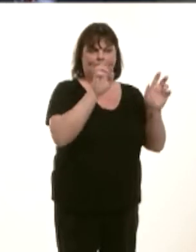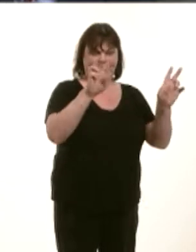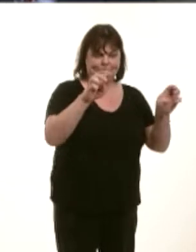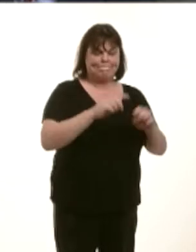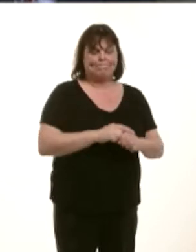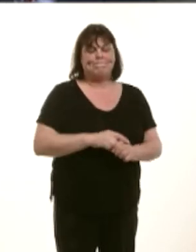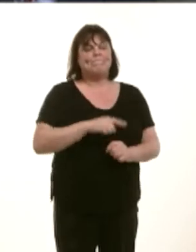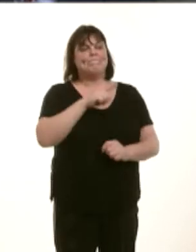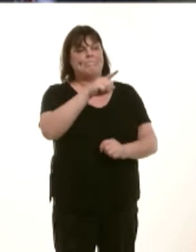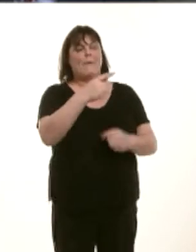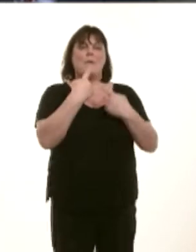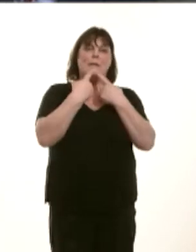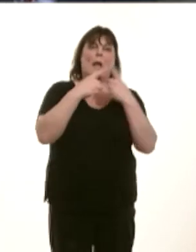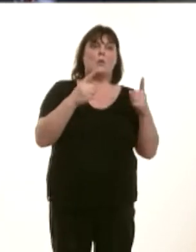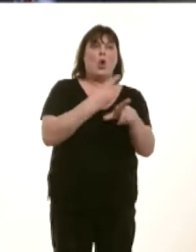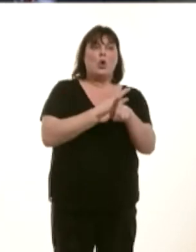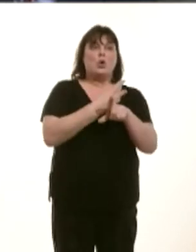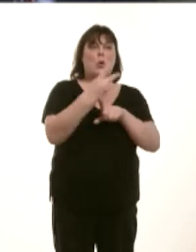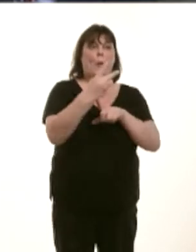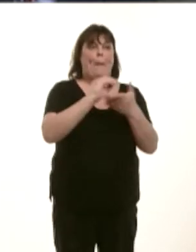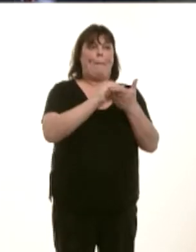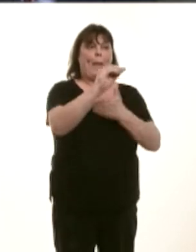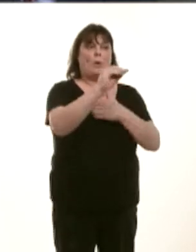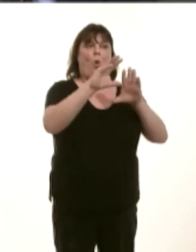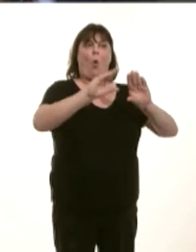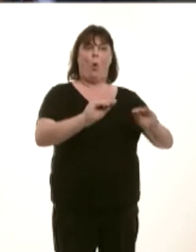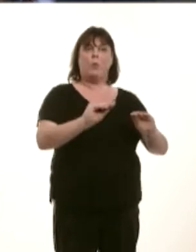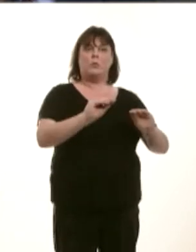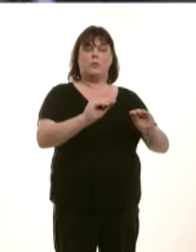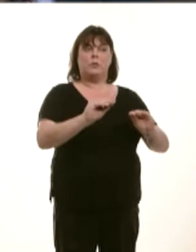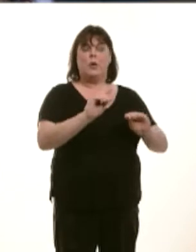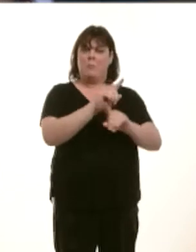has announced a two-week payment holiday, as Members will be aware. That should not